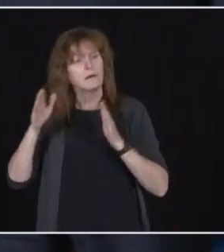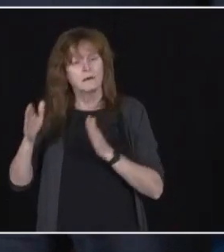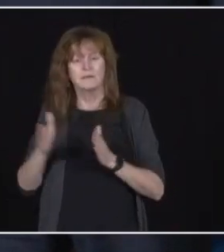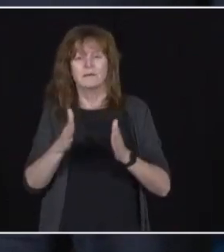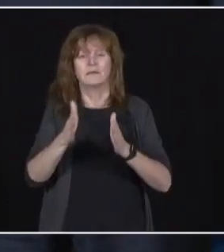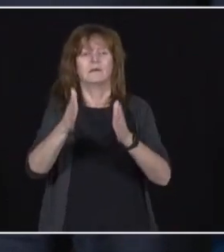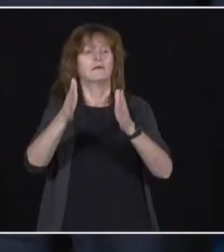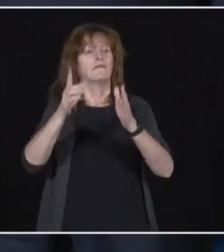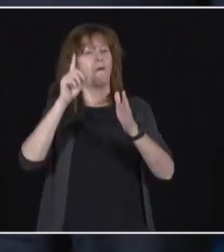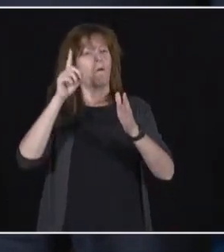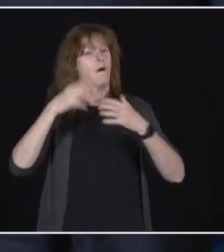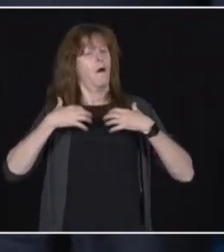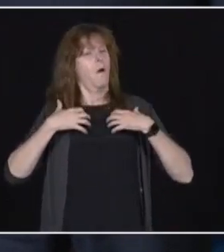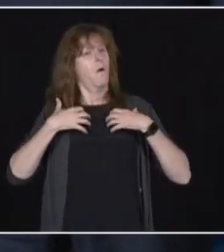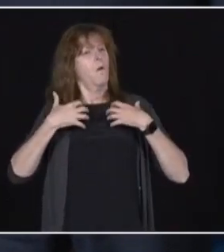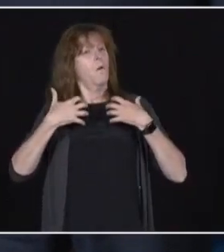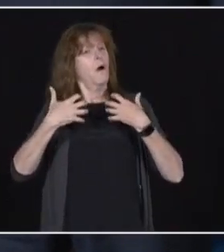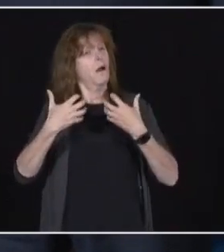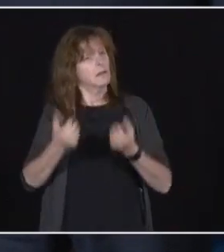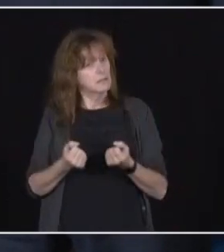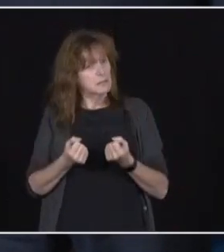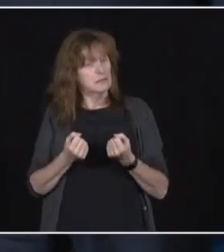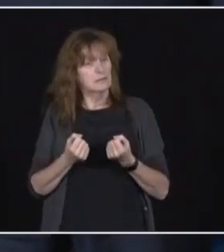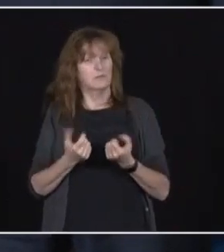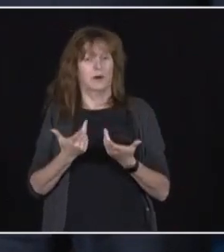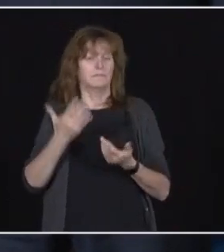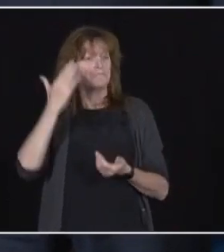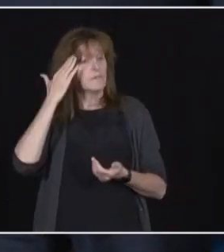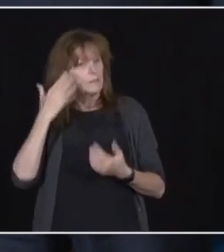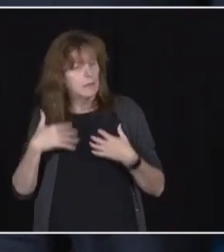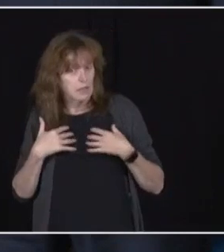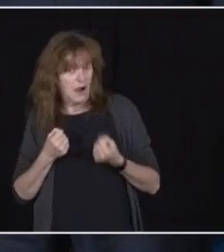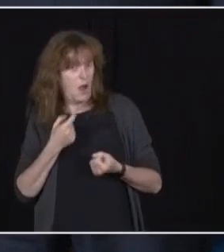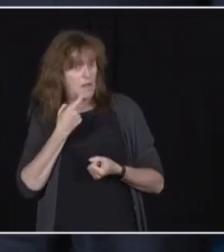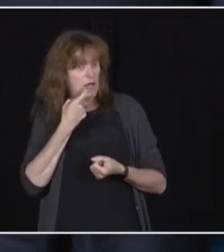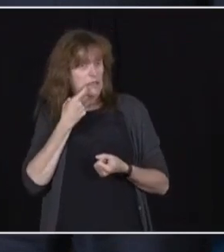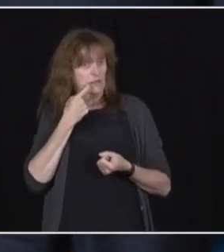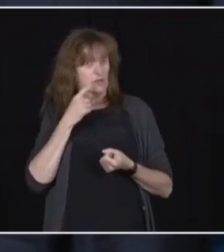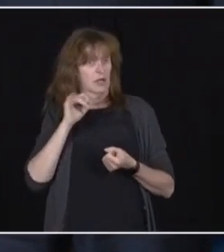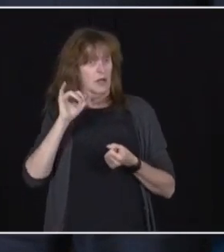We introduced our roadmap to wellness, our help for people with mental illness and additions concerns just before the outset of